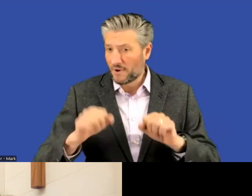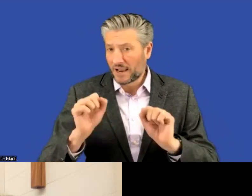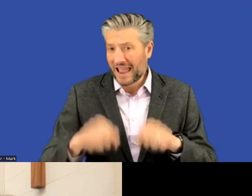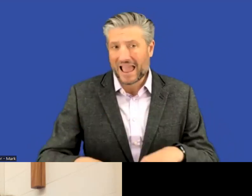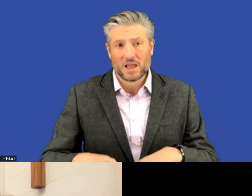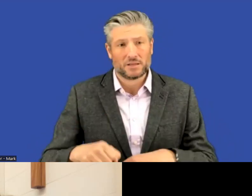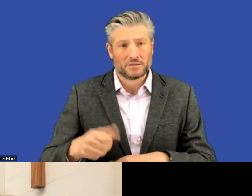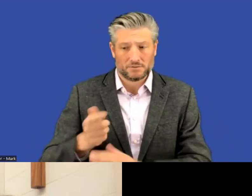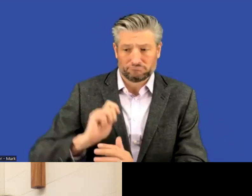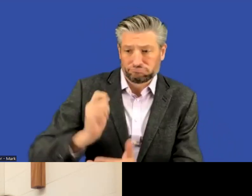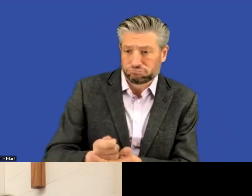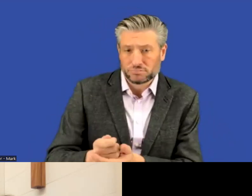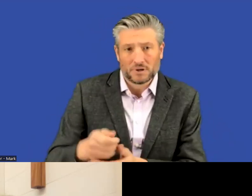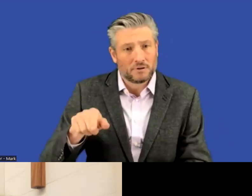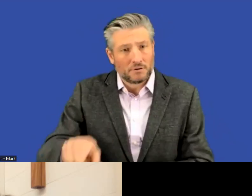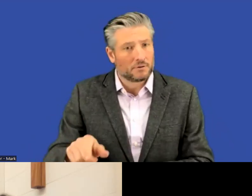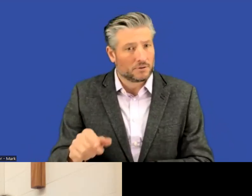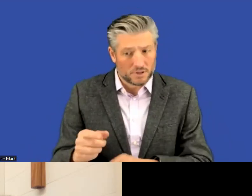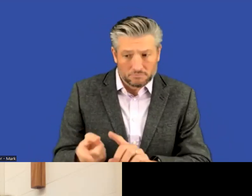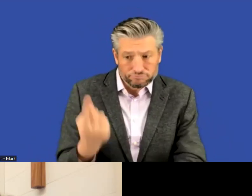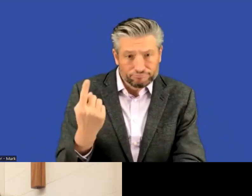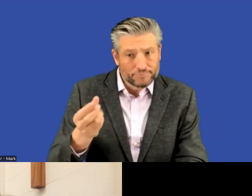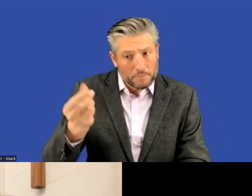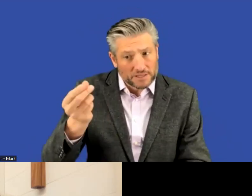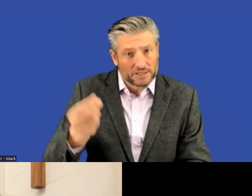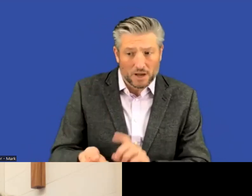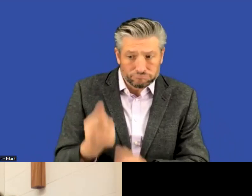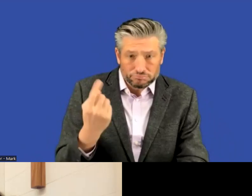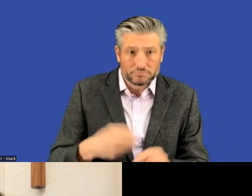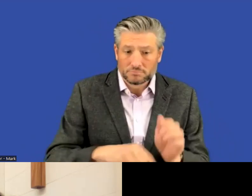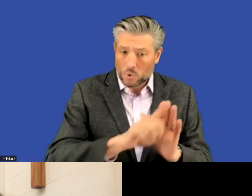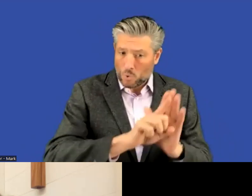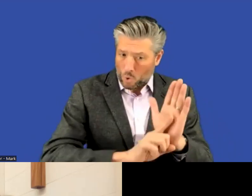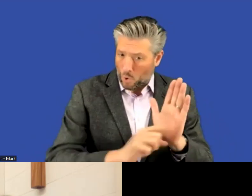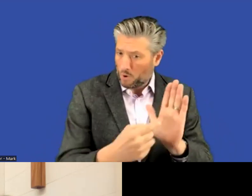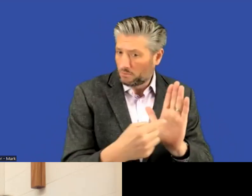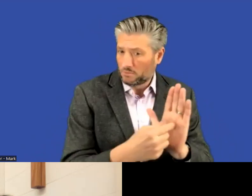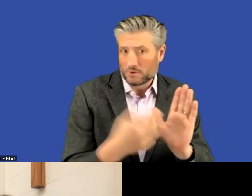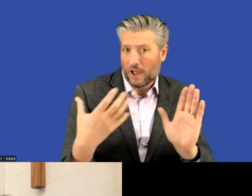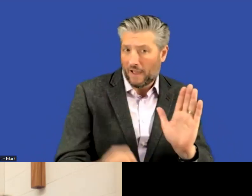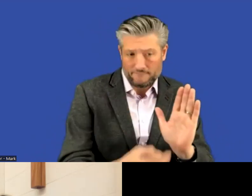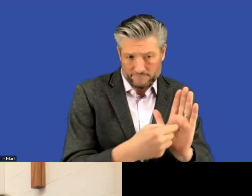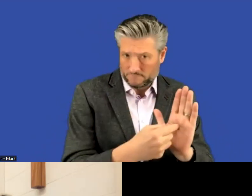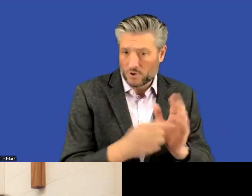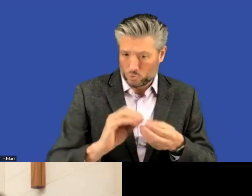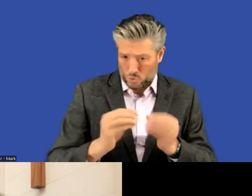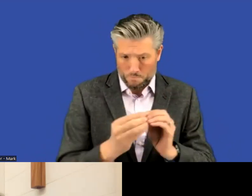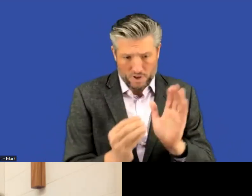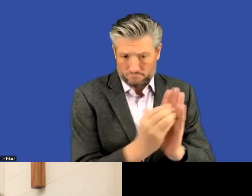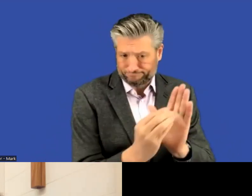Some fines, we have fines that are in the law that nobody is controlling or applying them.